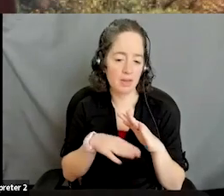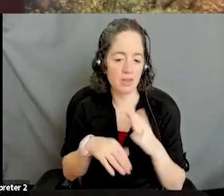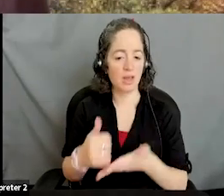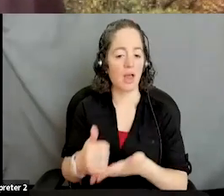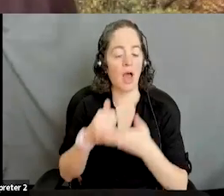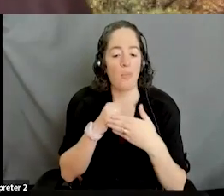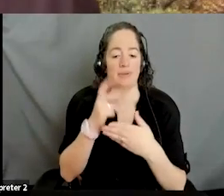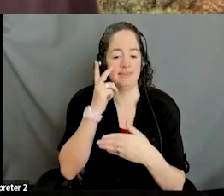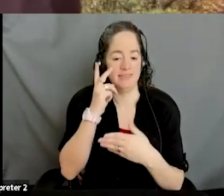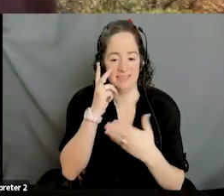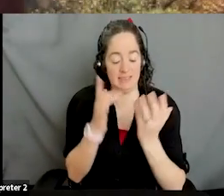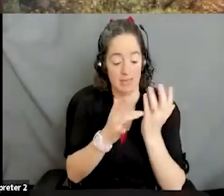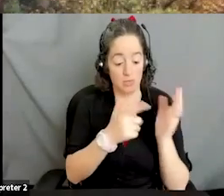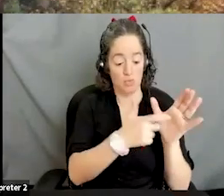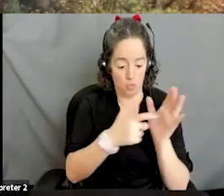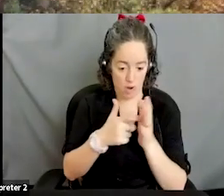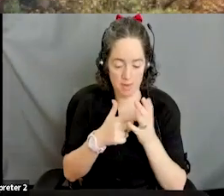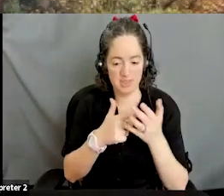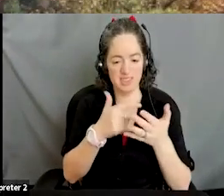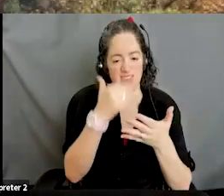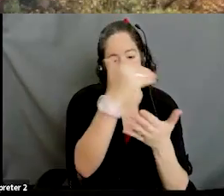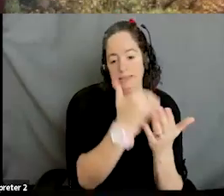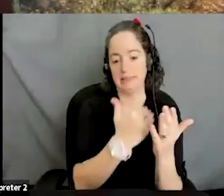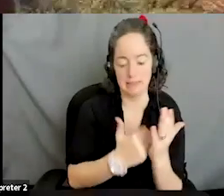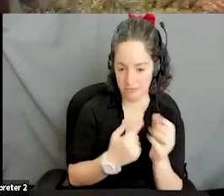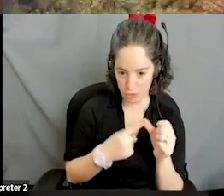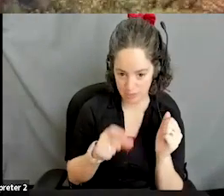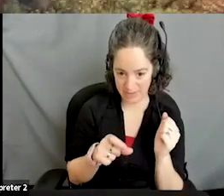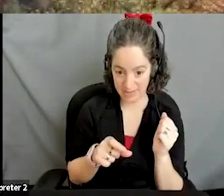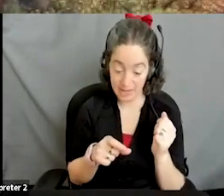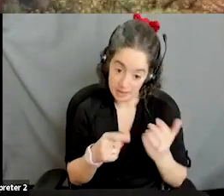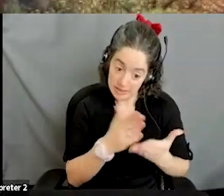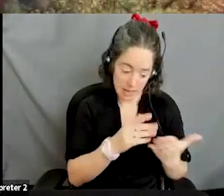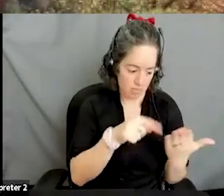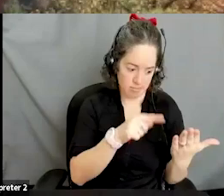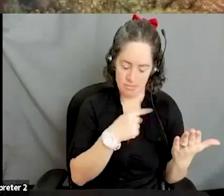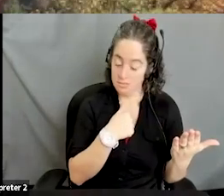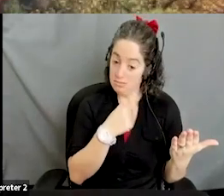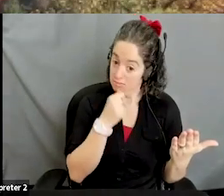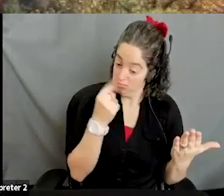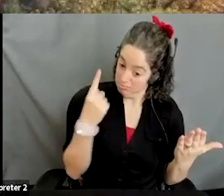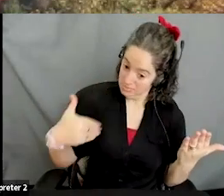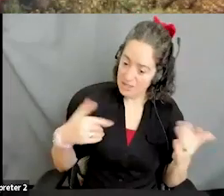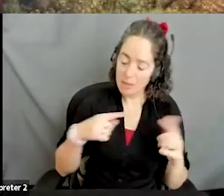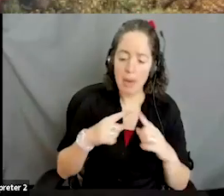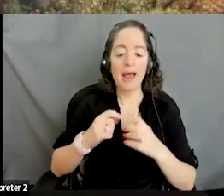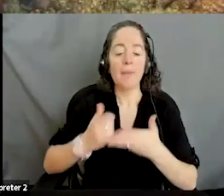that we could start with, to the best of our understanding. We didn't understand everything on the list still, but it gave us a place to start and it gave us a map